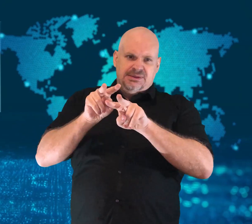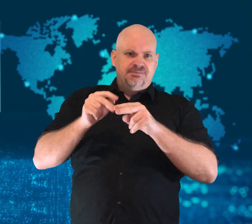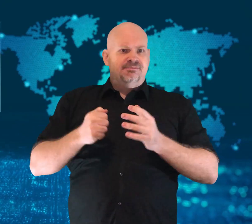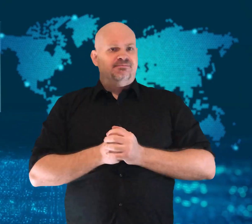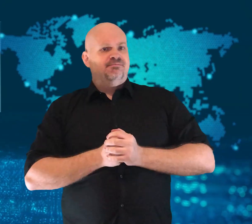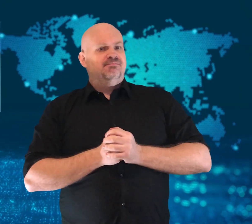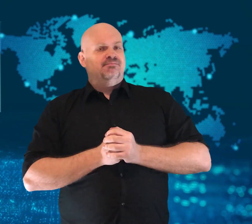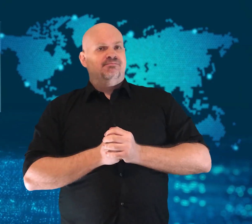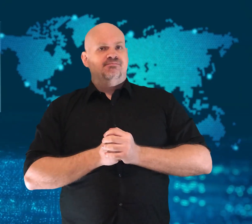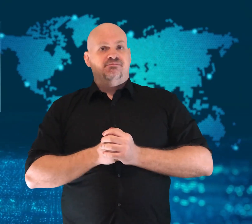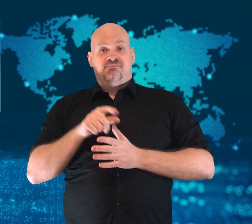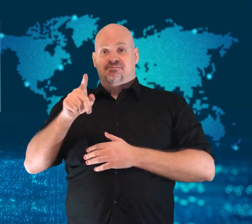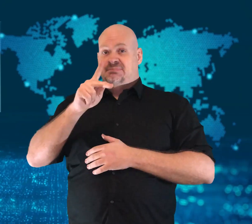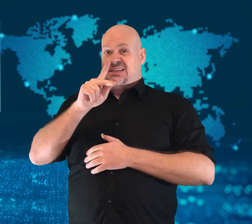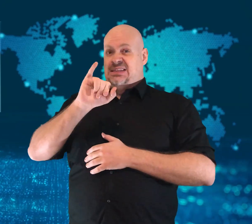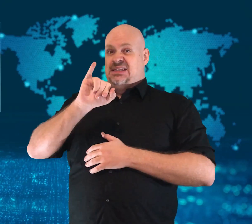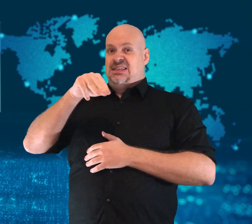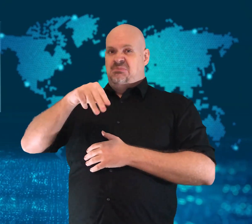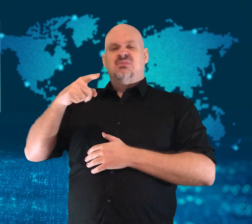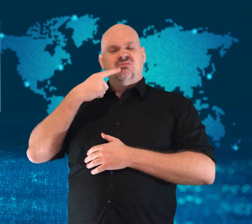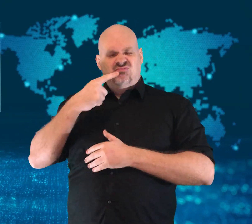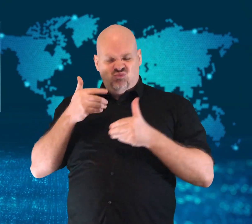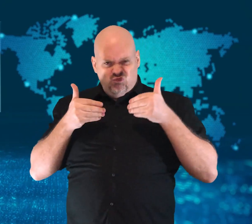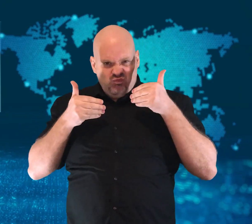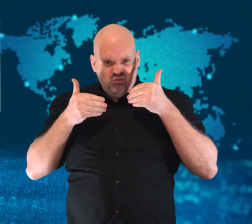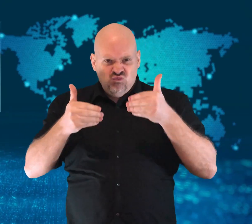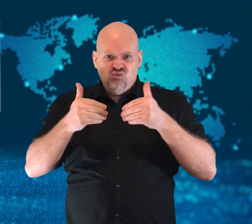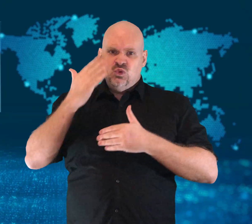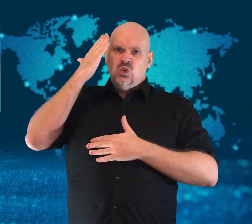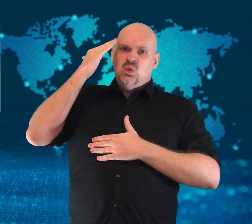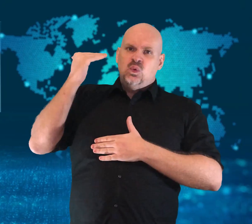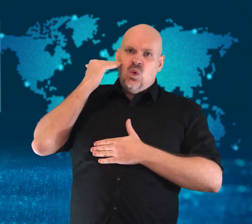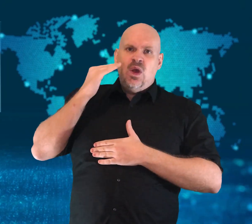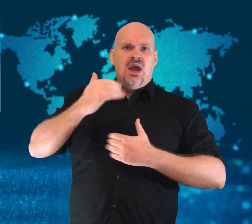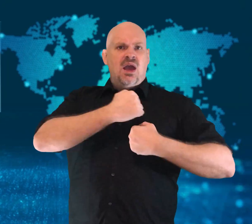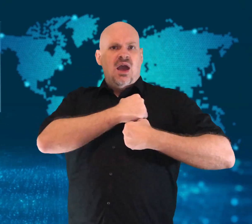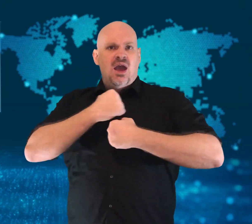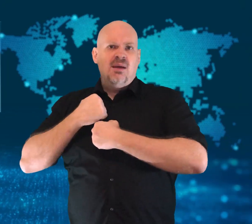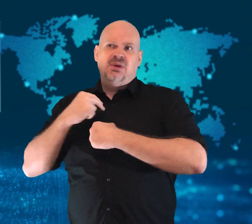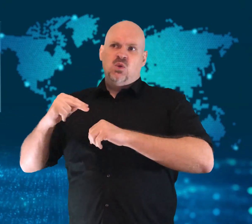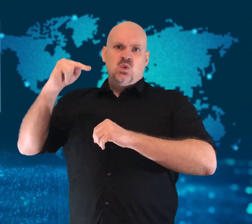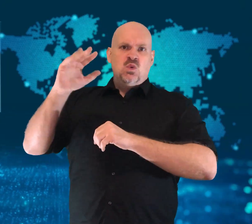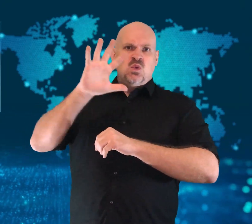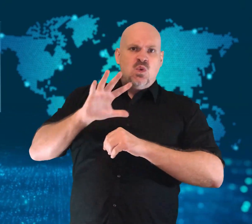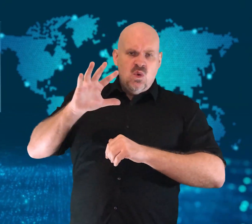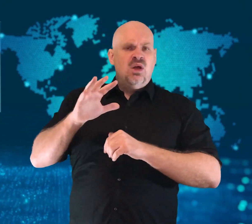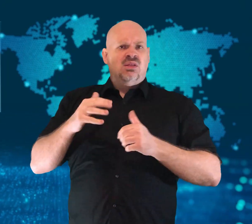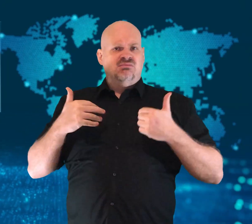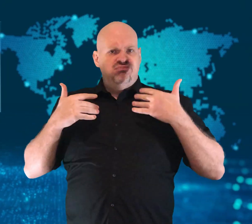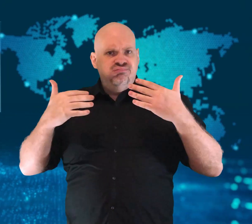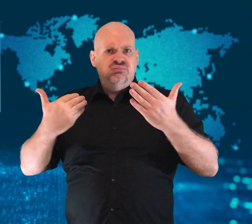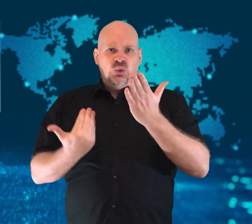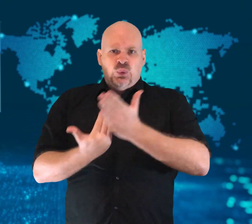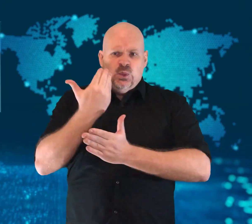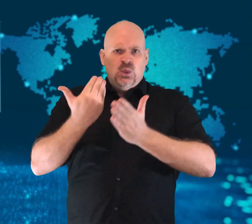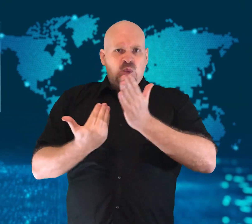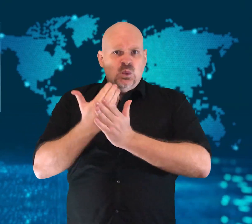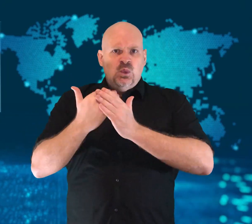Kim says he is committed to modernizing his country’s military